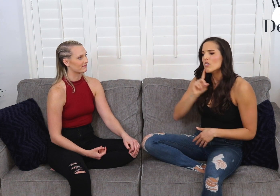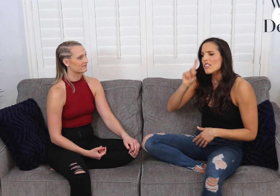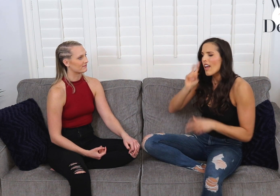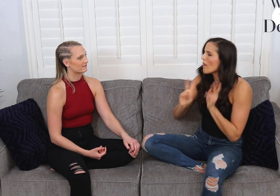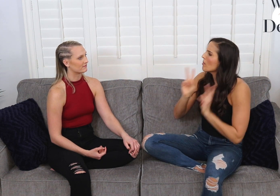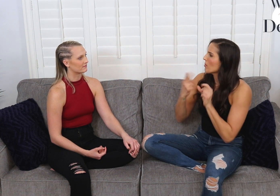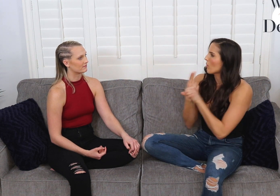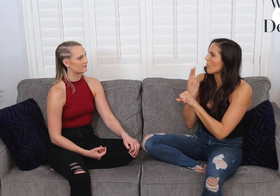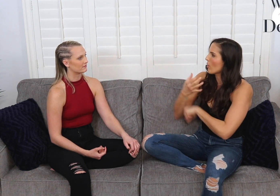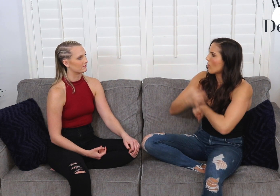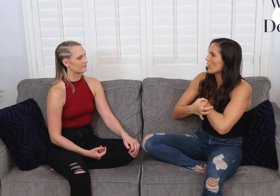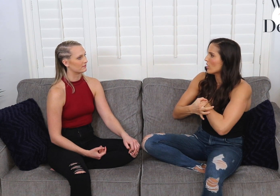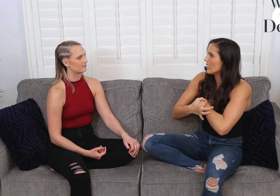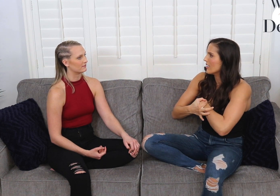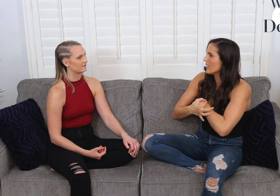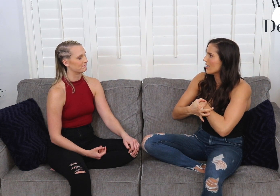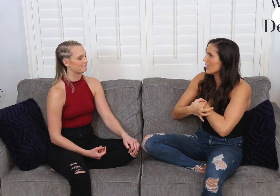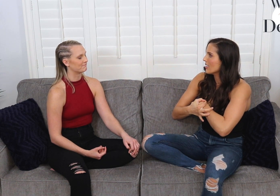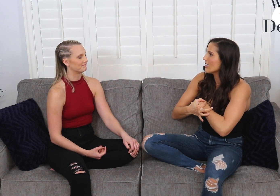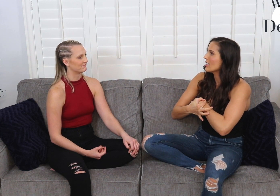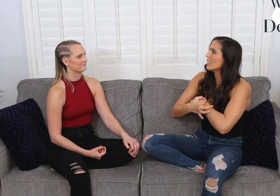"Do Deaf people wear watches?"